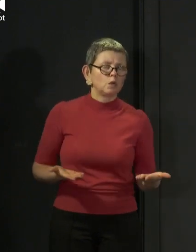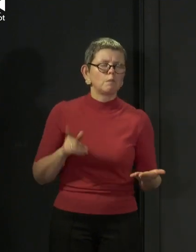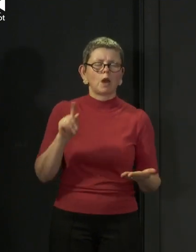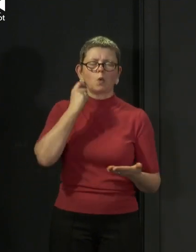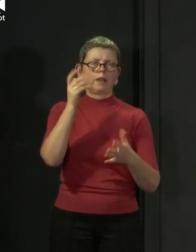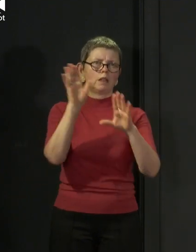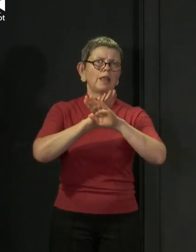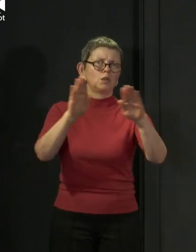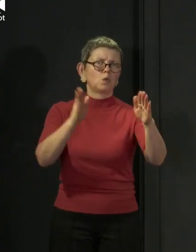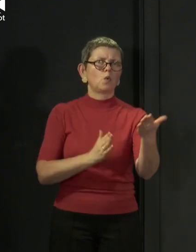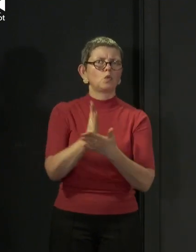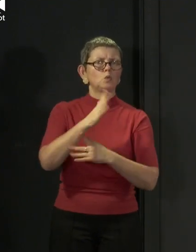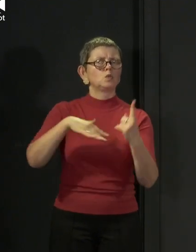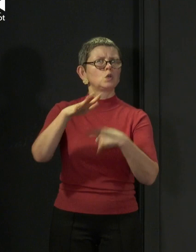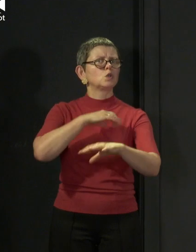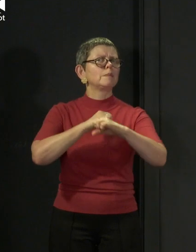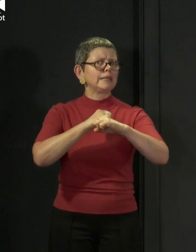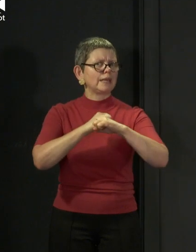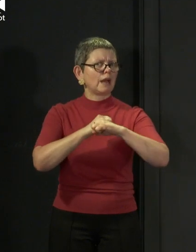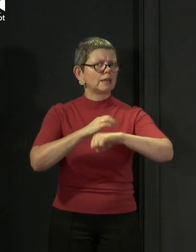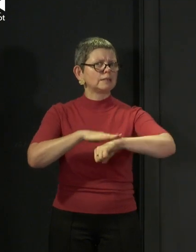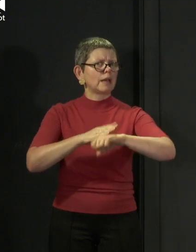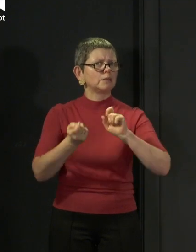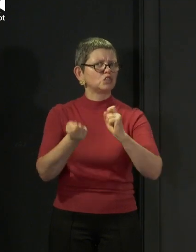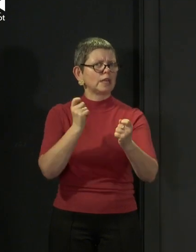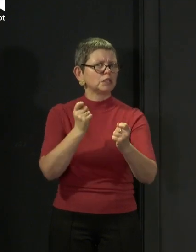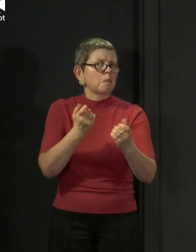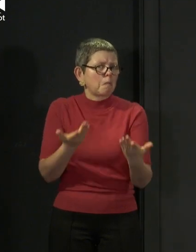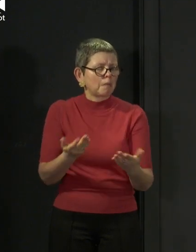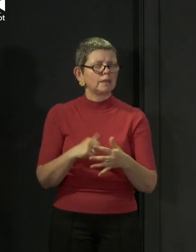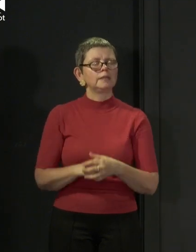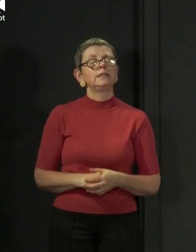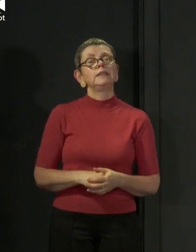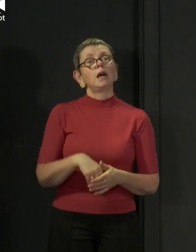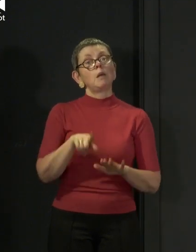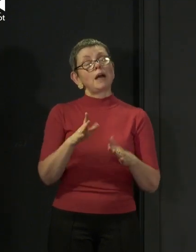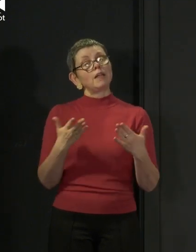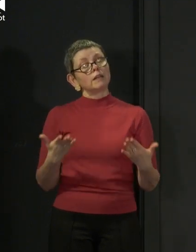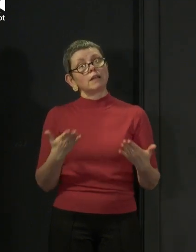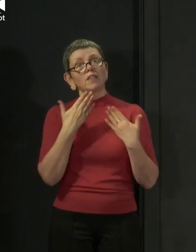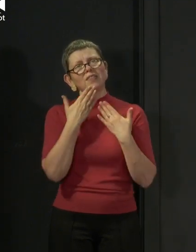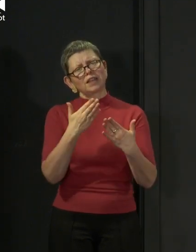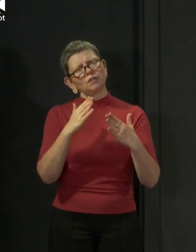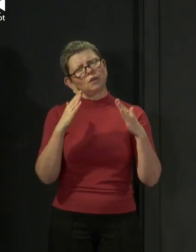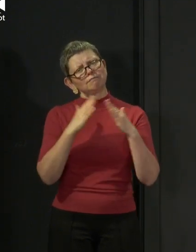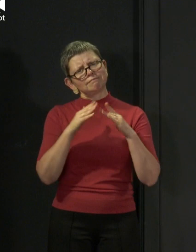social media. In the meantime, can I again thank you for your cooperation and for all